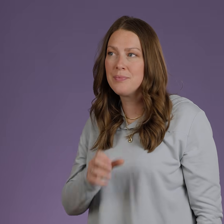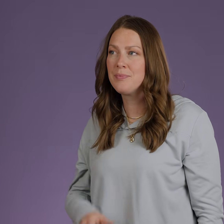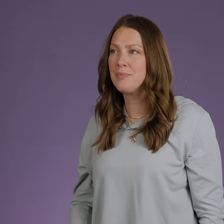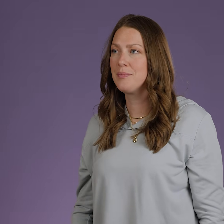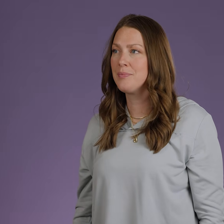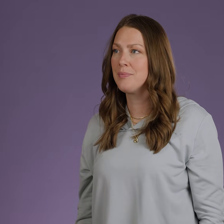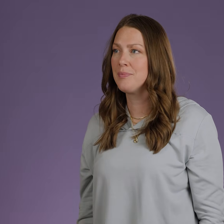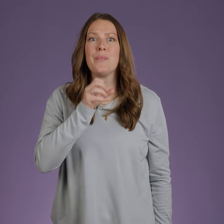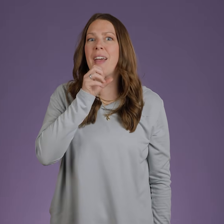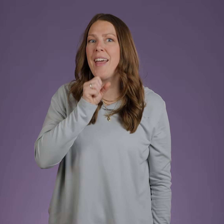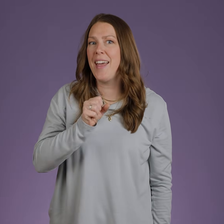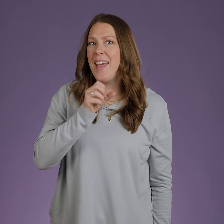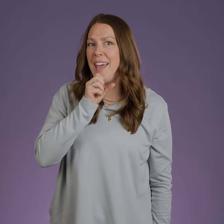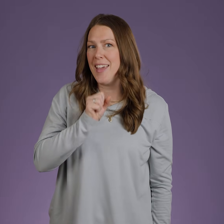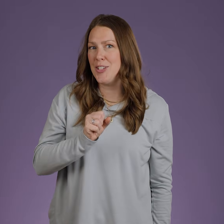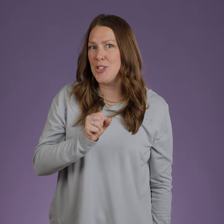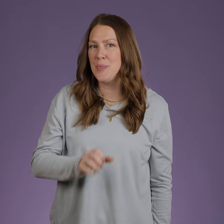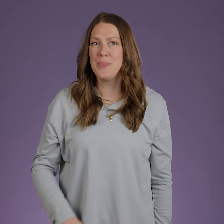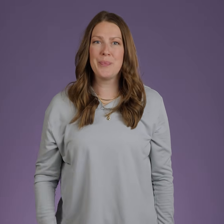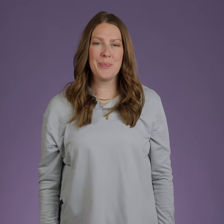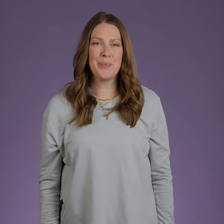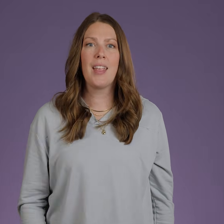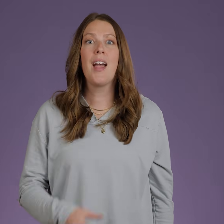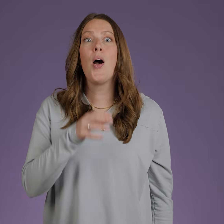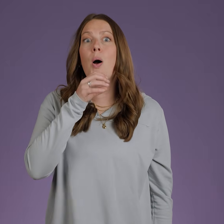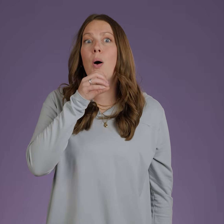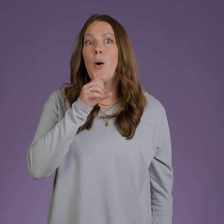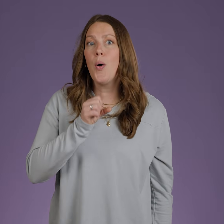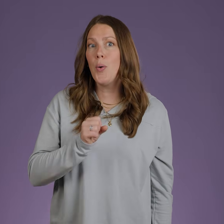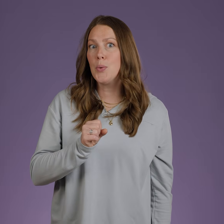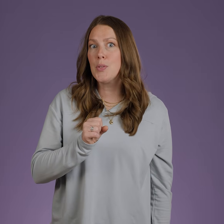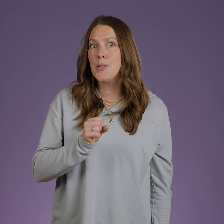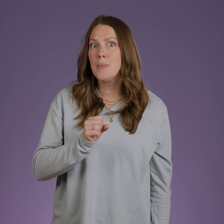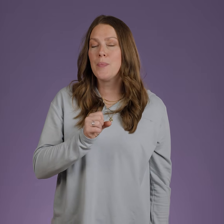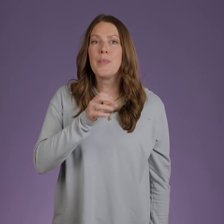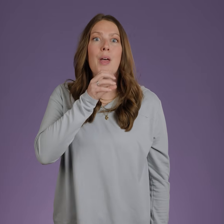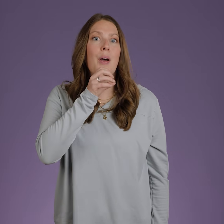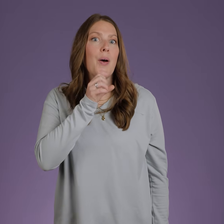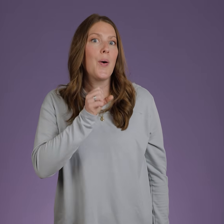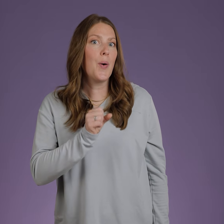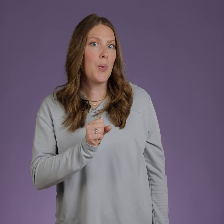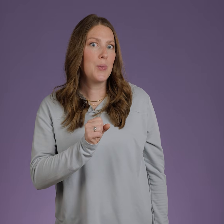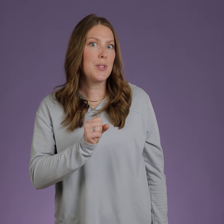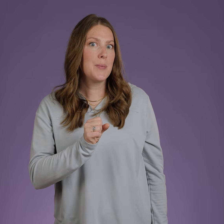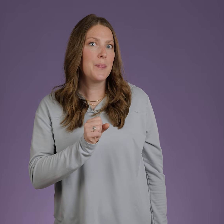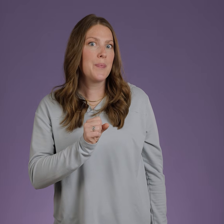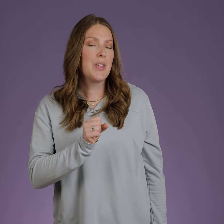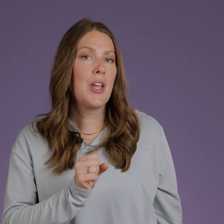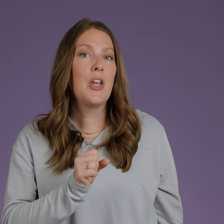Like for old. Age. Old.